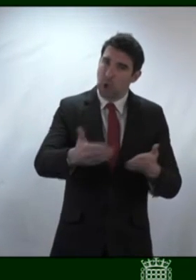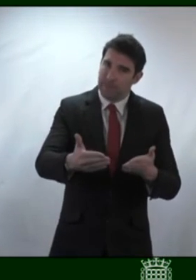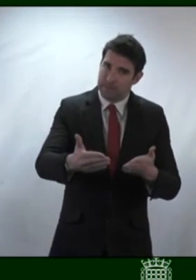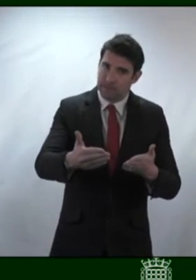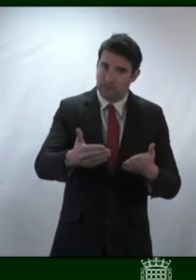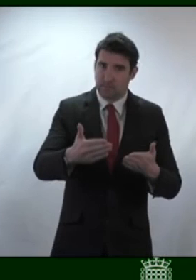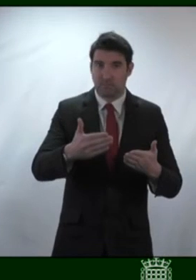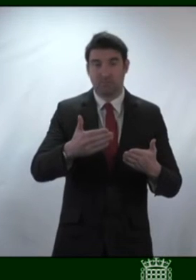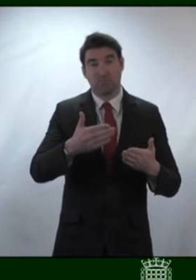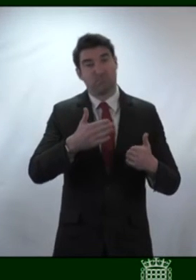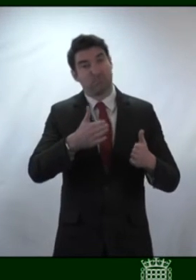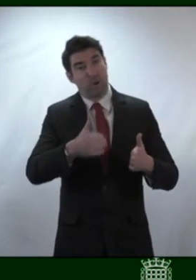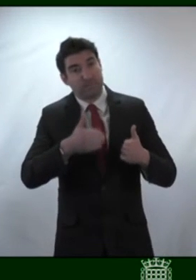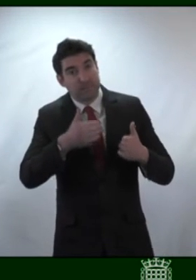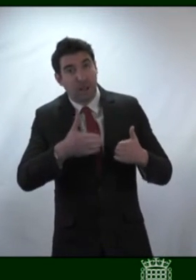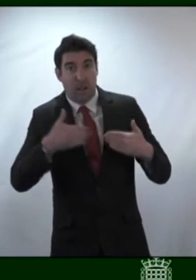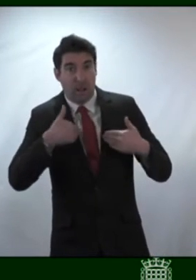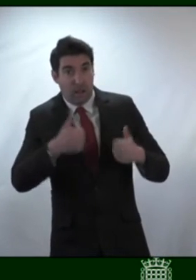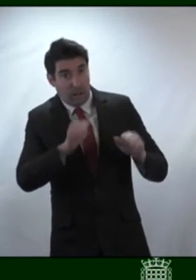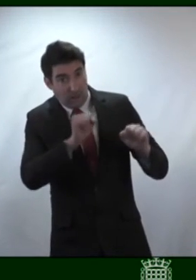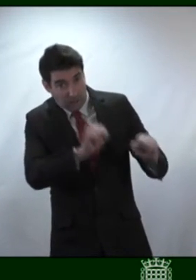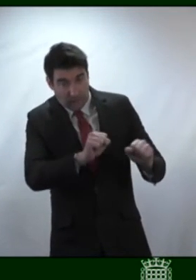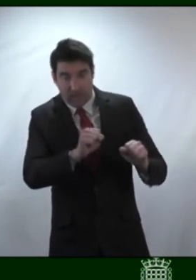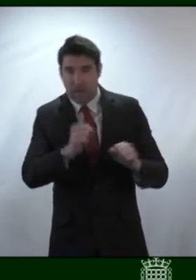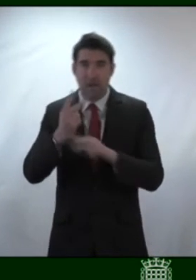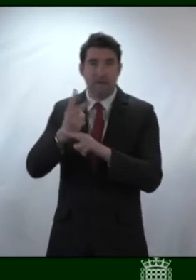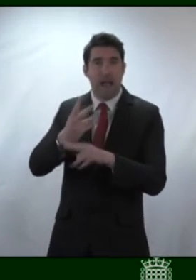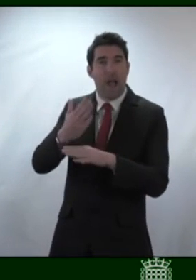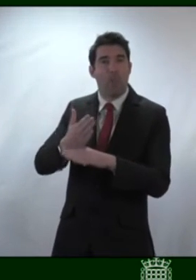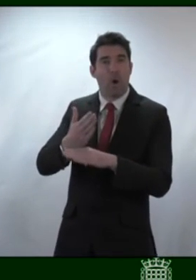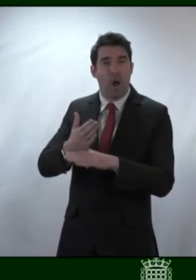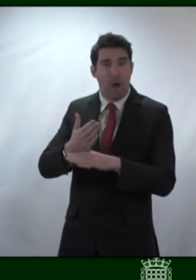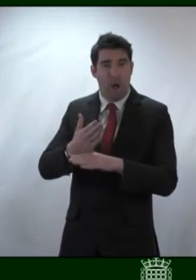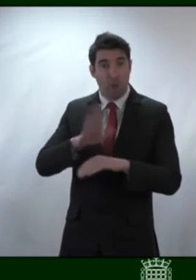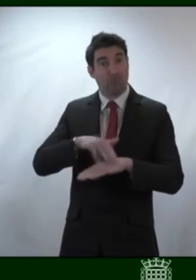and those who will be working over Christmas. This morning, I had meetings with ministerial